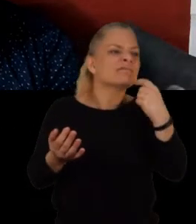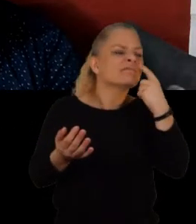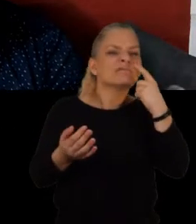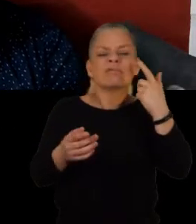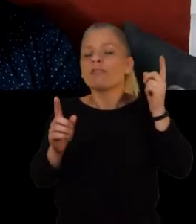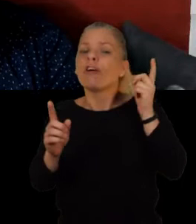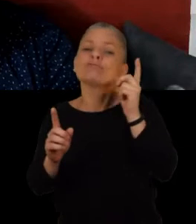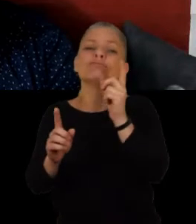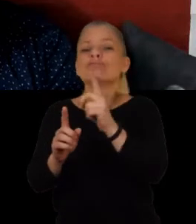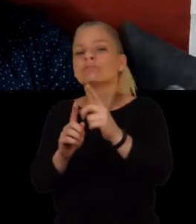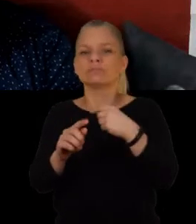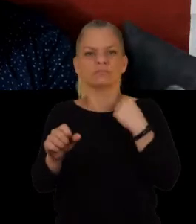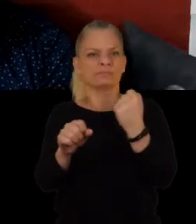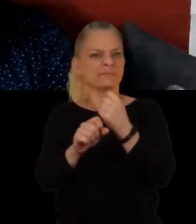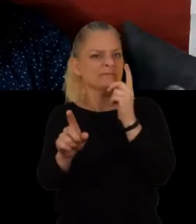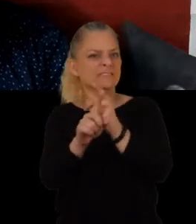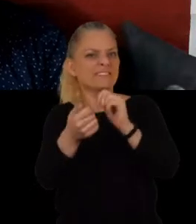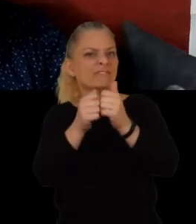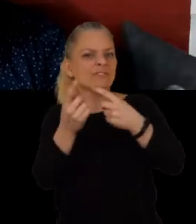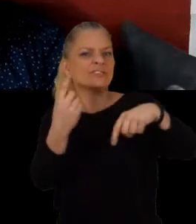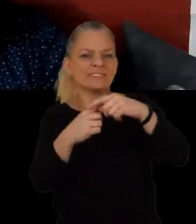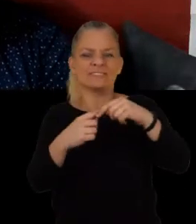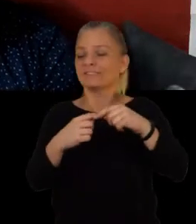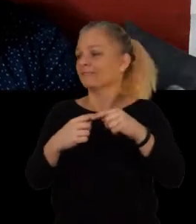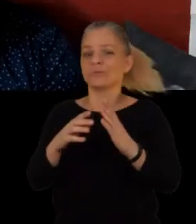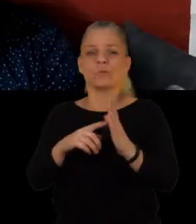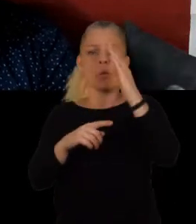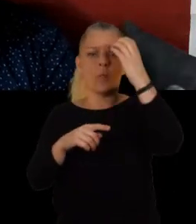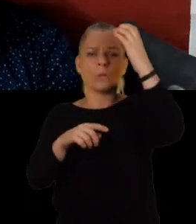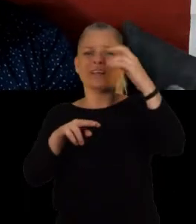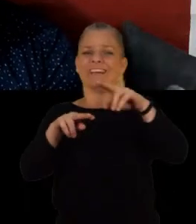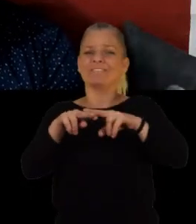minute that i was going to come along but i was always going to meet a friend so i found myself in